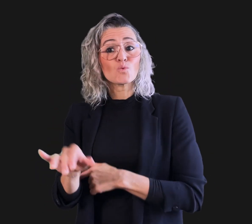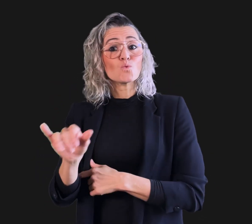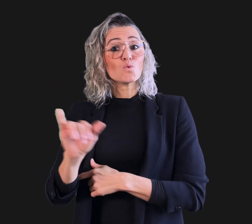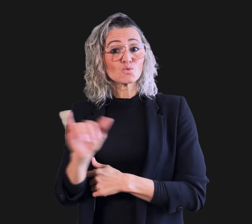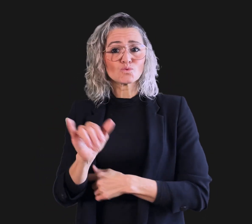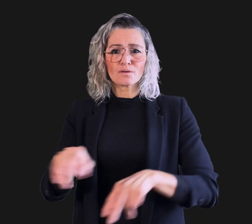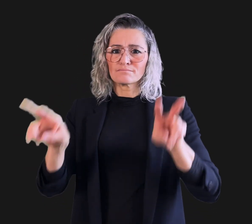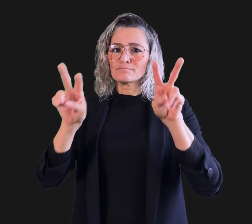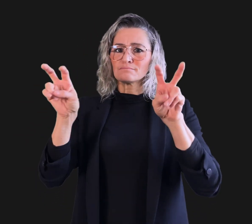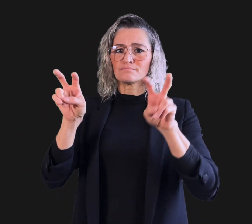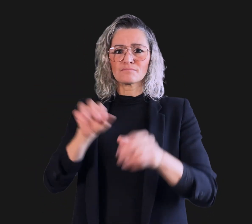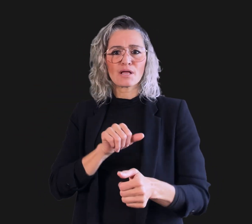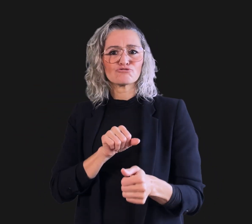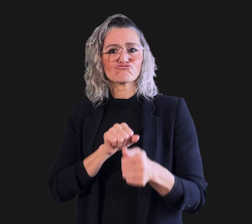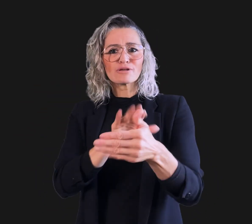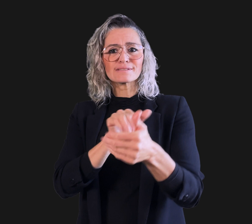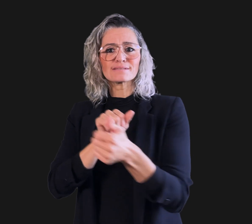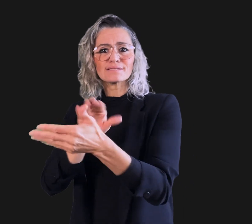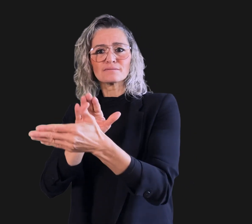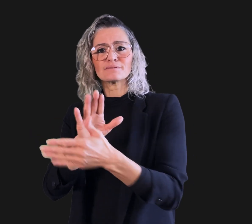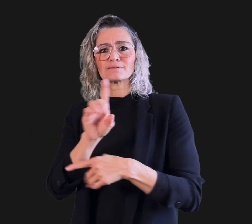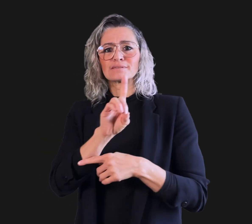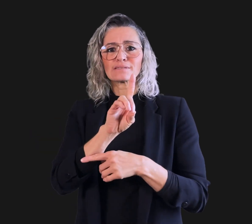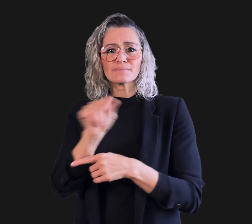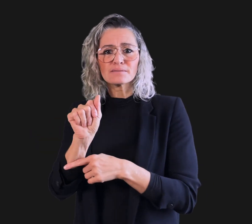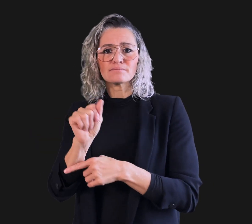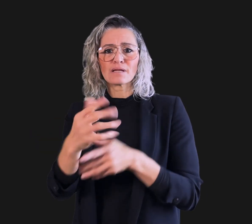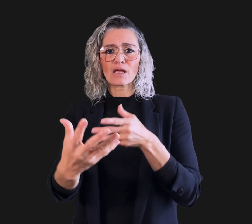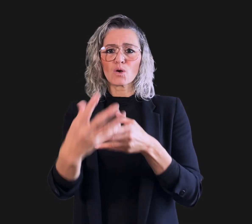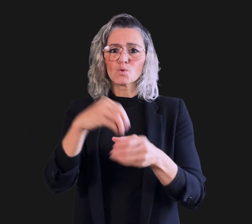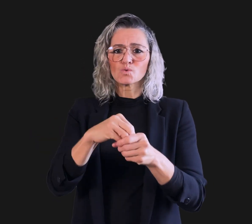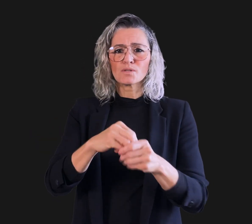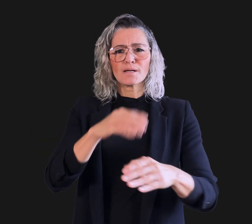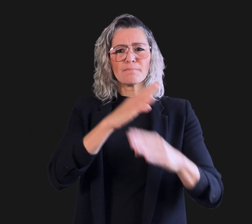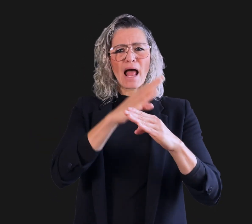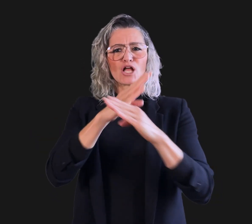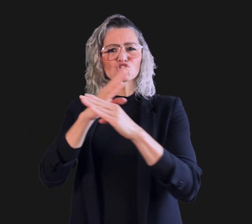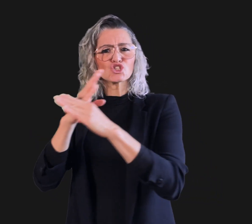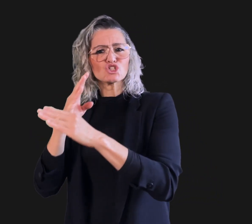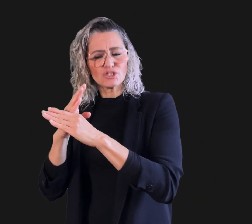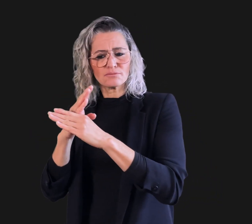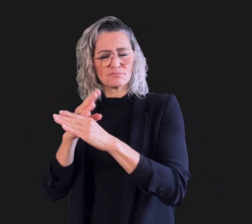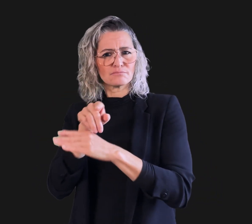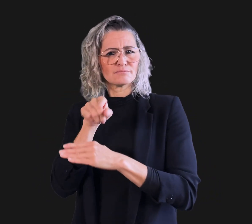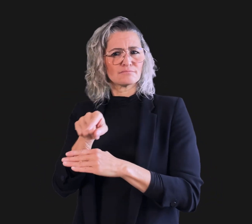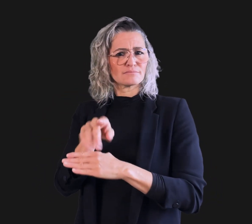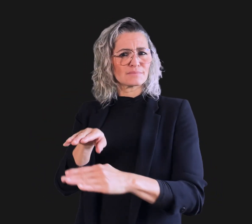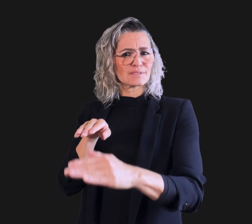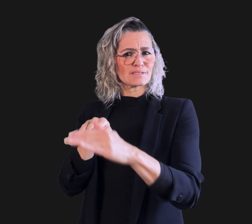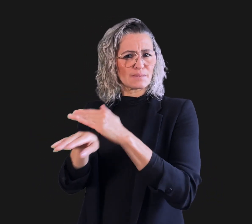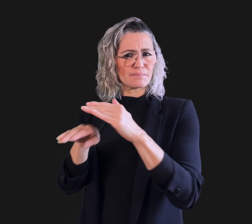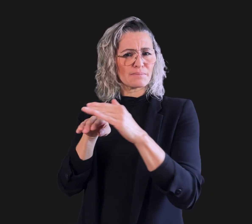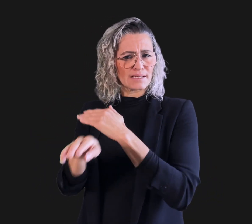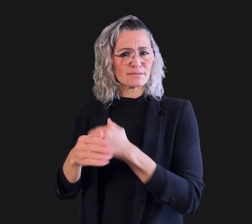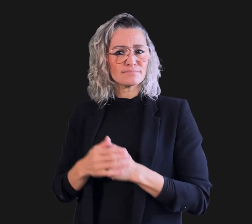and “Addressing Disability, Inclusion and Barriers to Accessibility”,